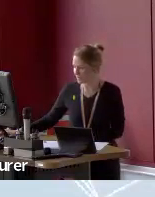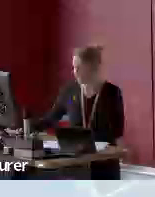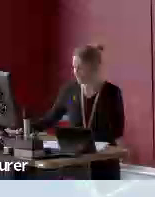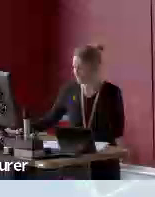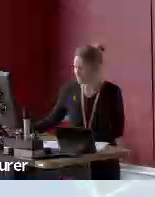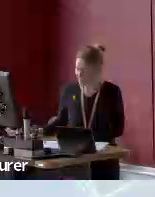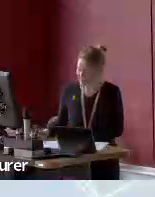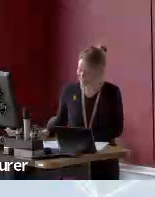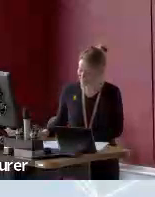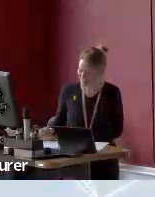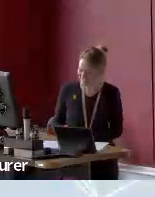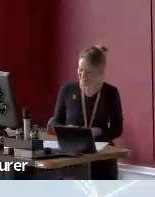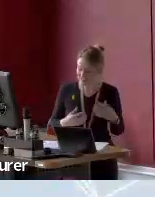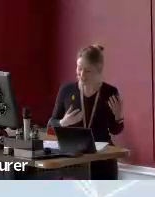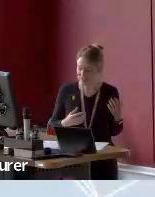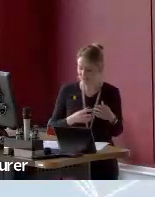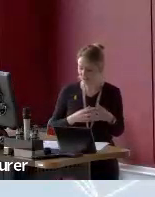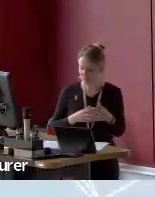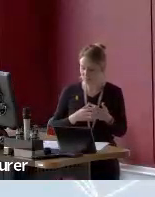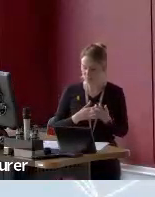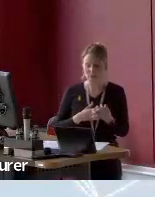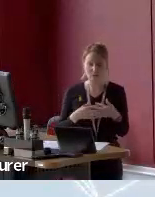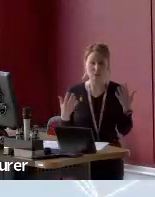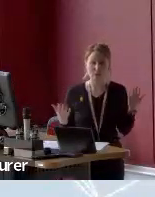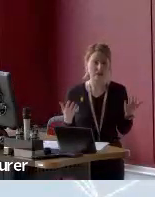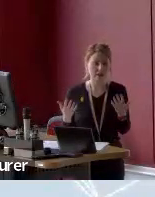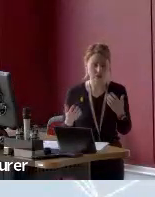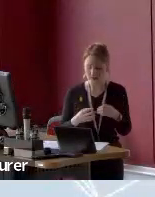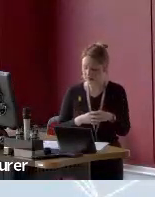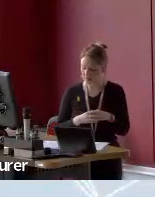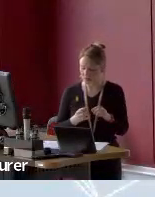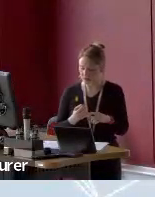meant to be animated. This is a transferable principle for all public engagement knowledge